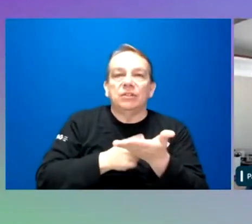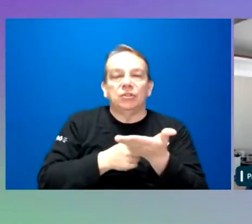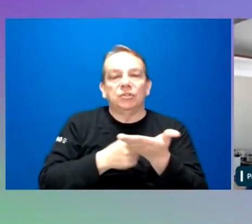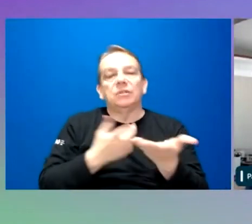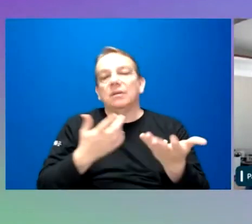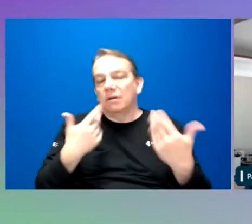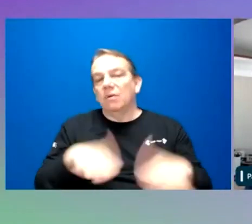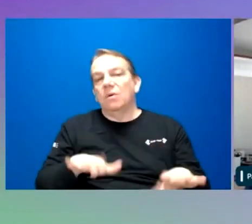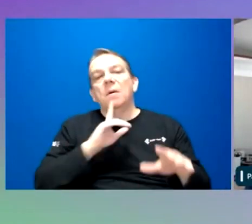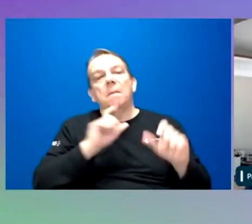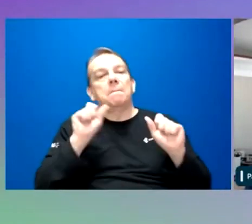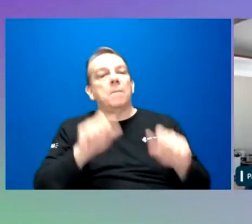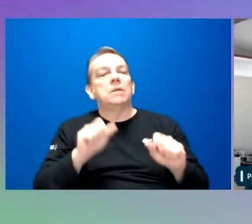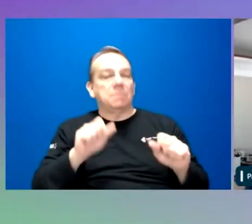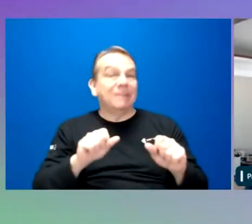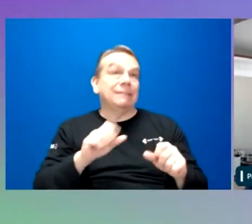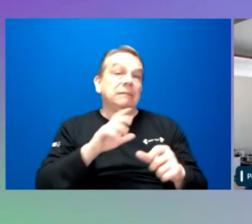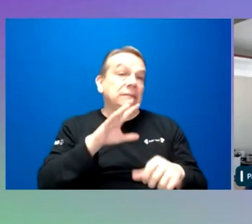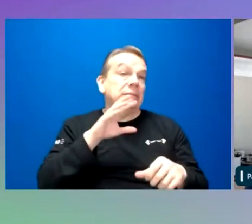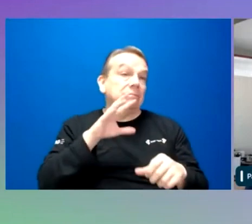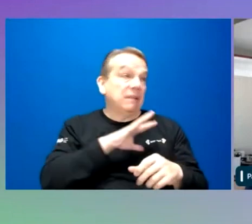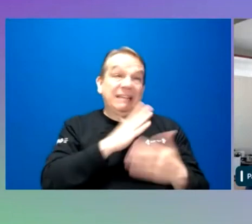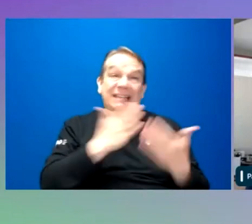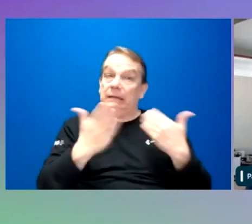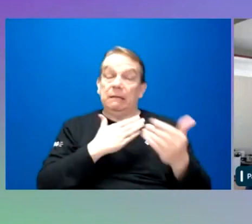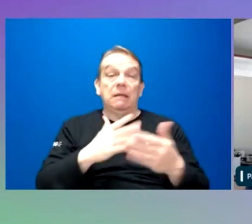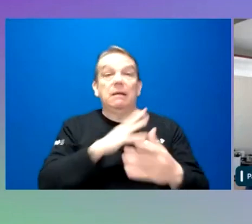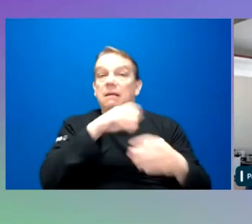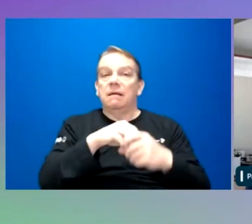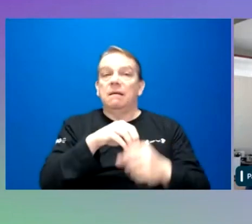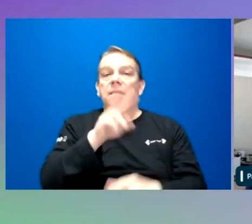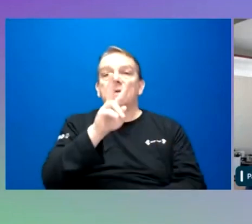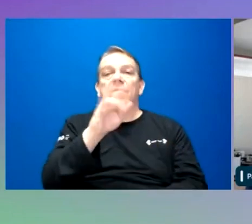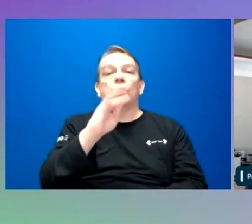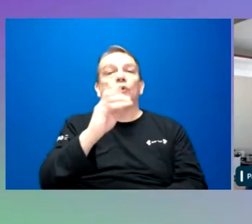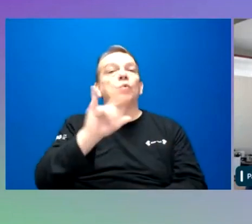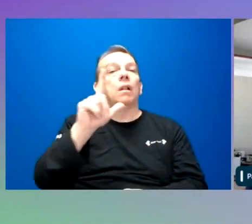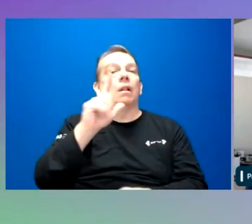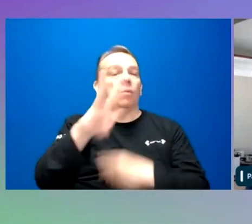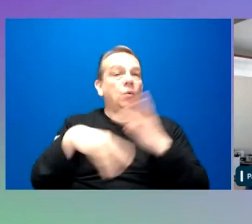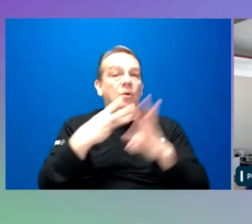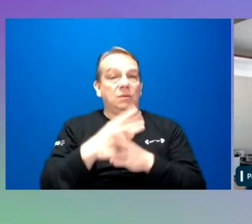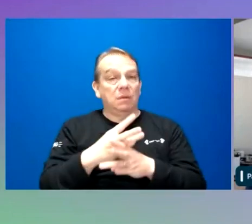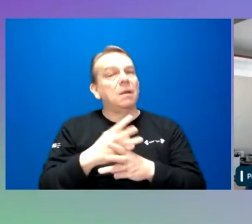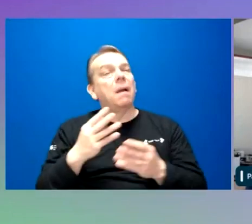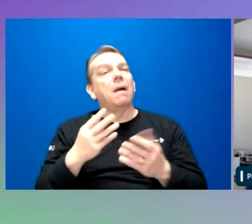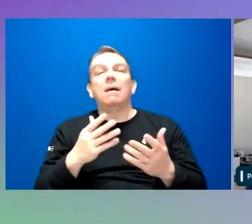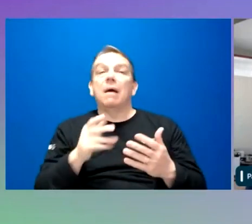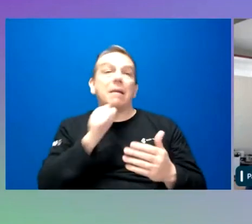possible even in a virtual world. >> Yeah, I will admit it will be a little harder, but don't give up. No one said this was an easy